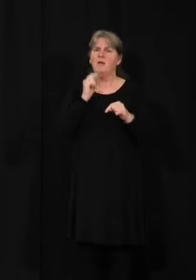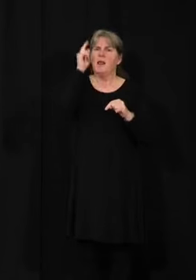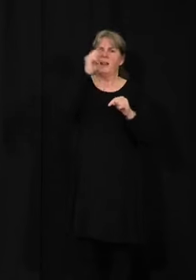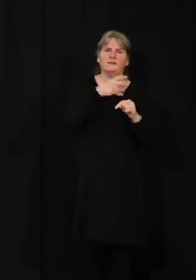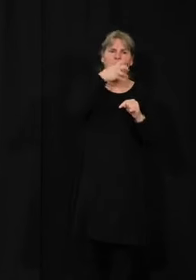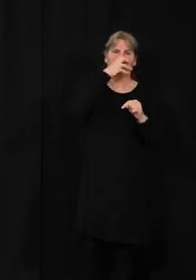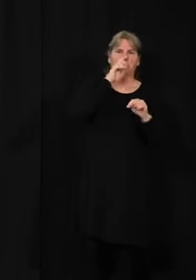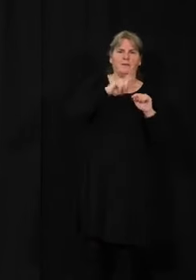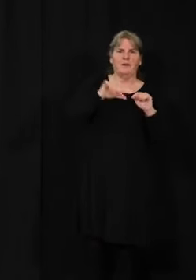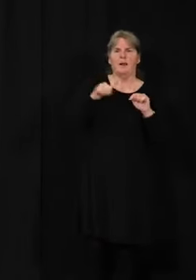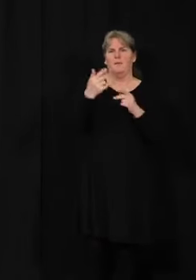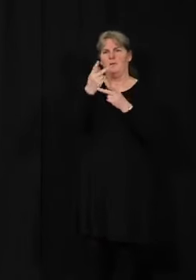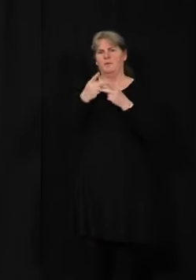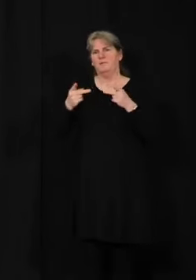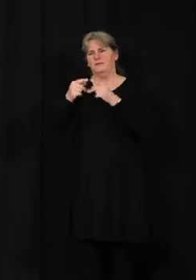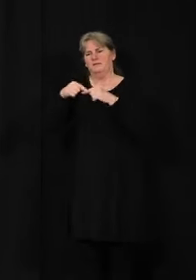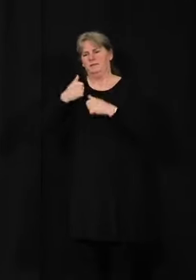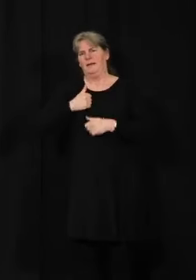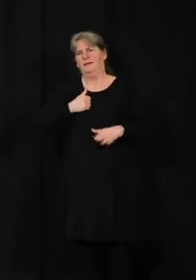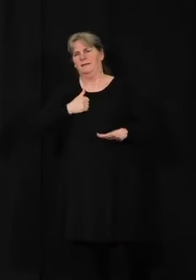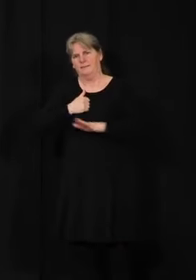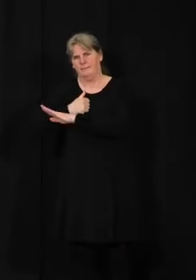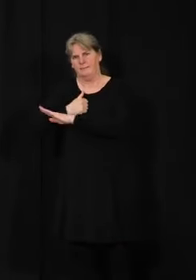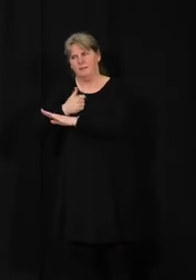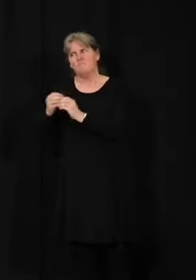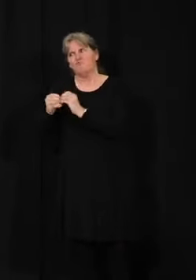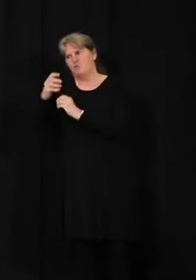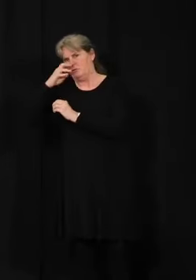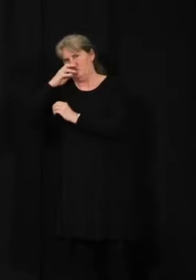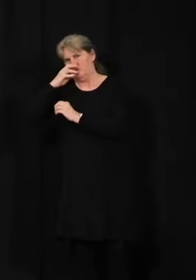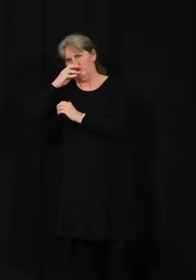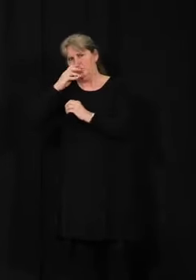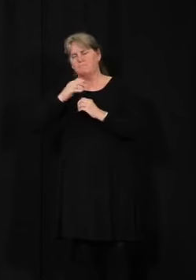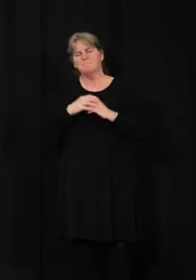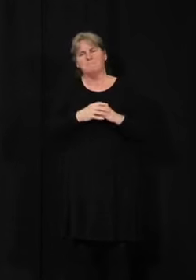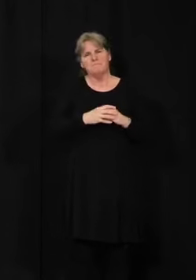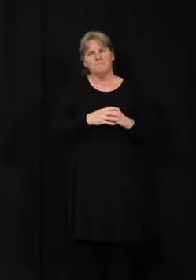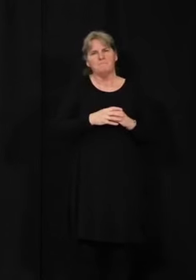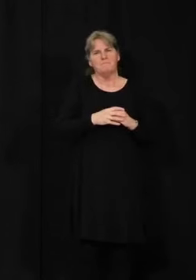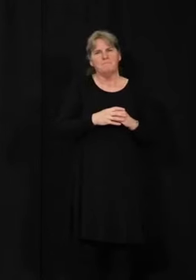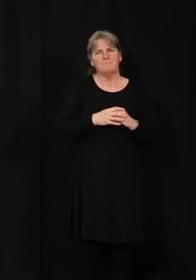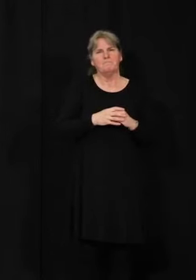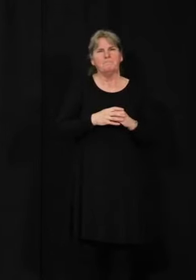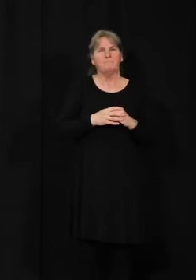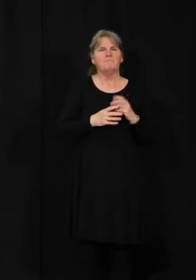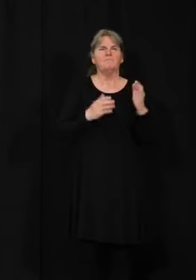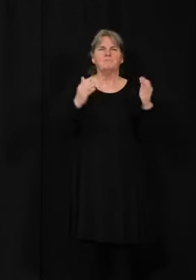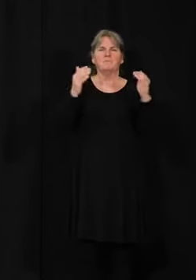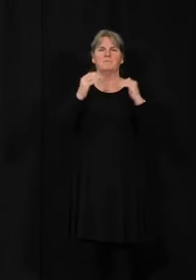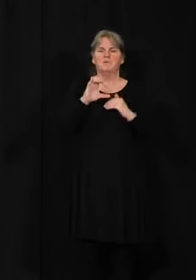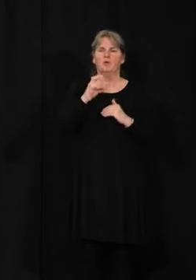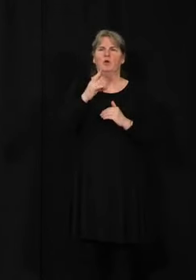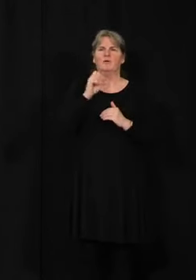strict guidelines and requirements that other jurisdictions had to do. Thank you.